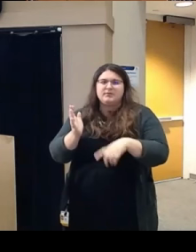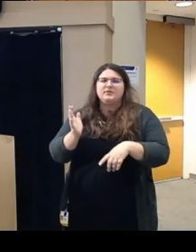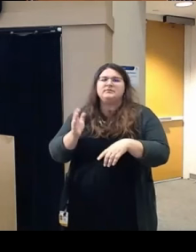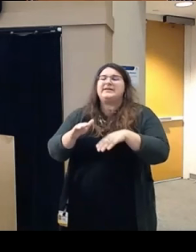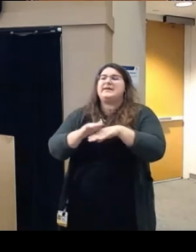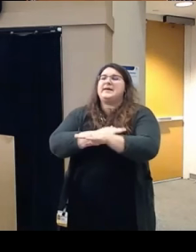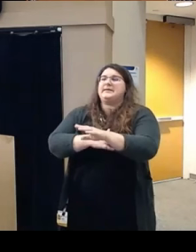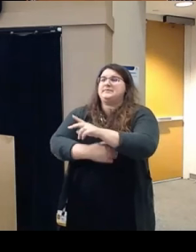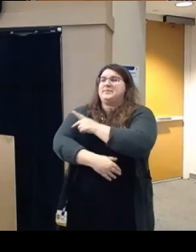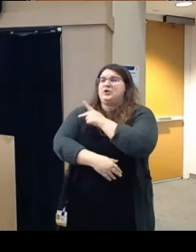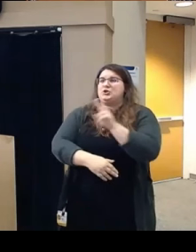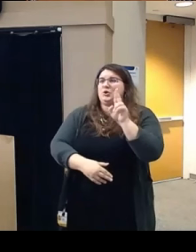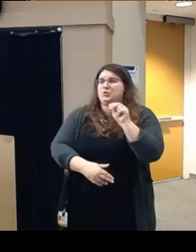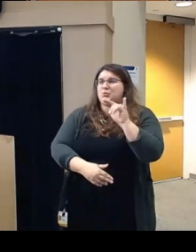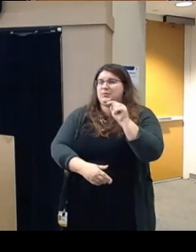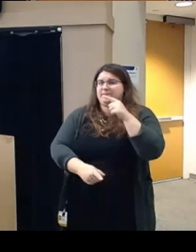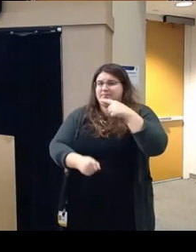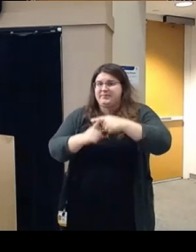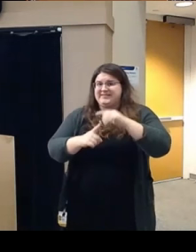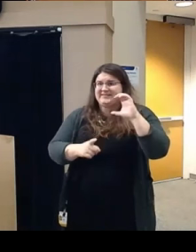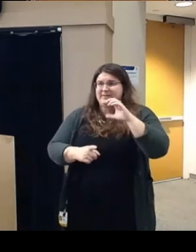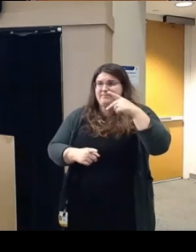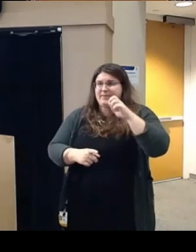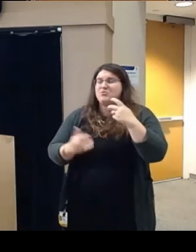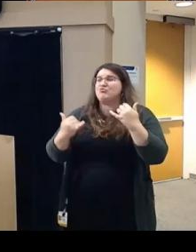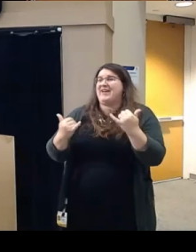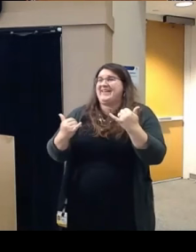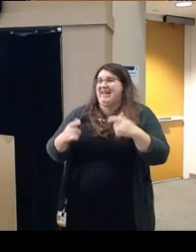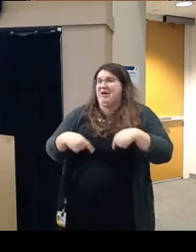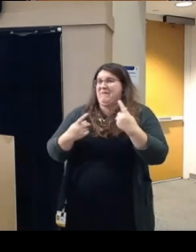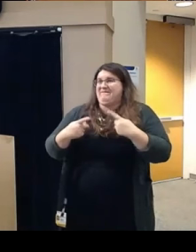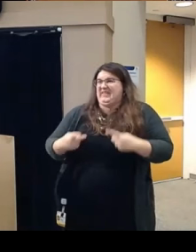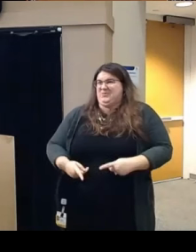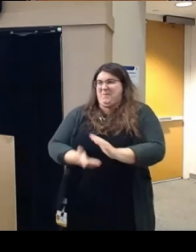are currently being done on paper uh starting November 14th these will move to the Rover app